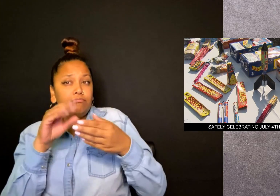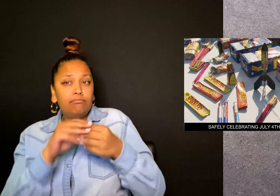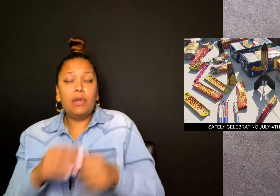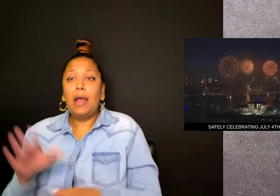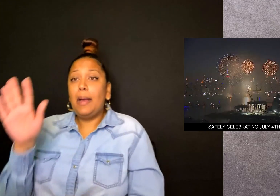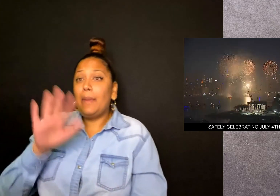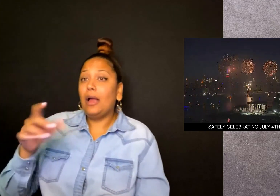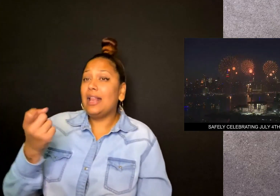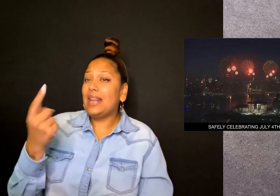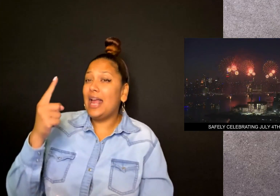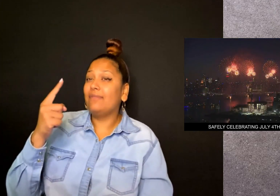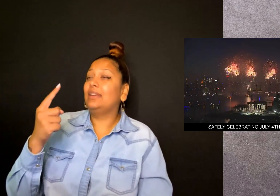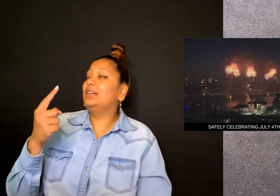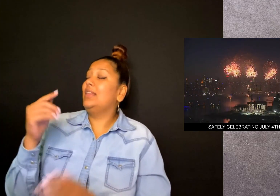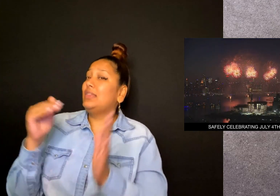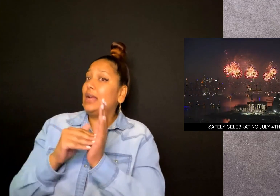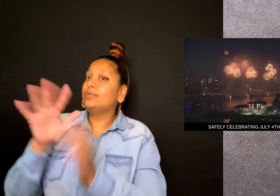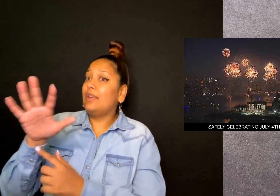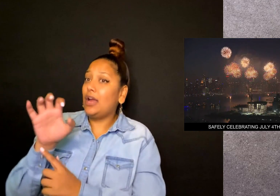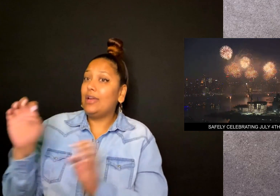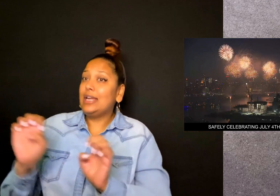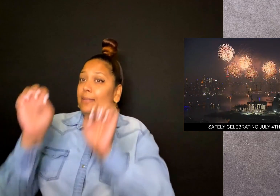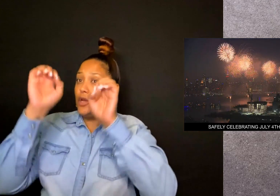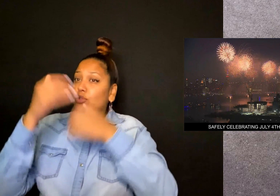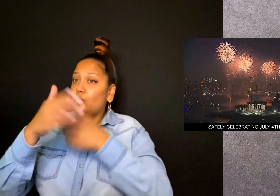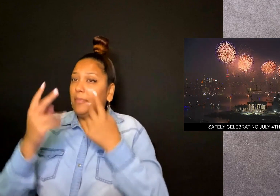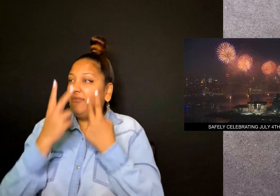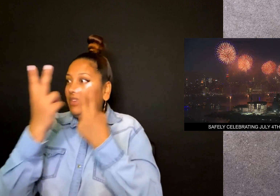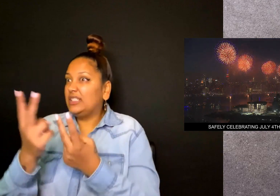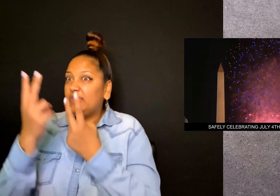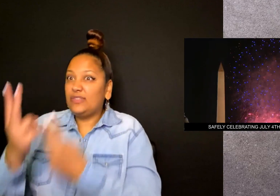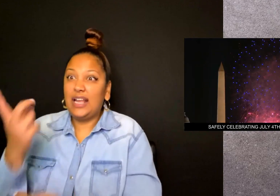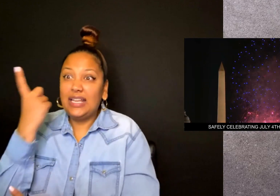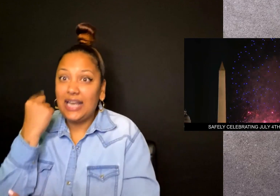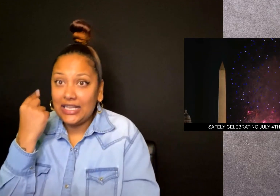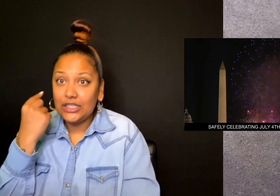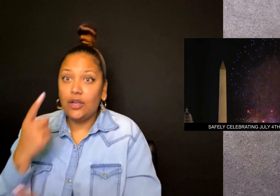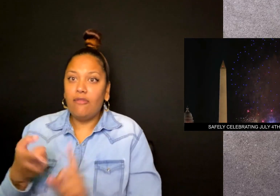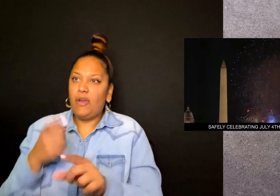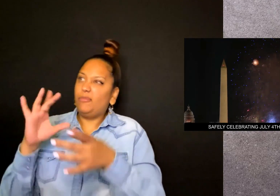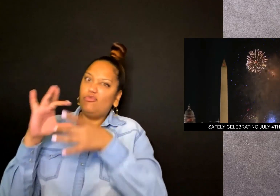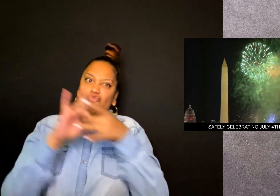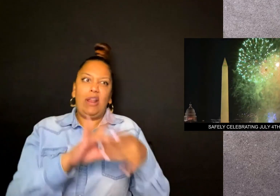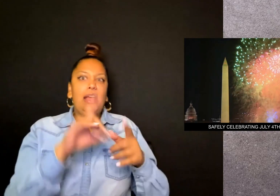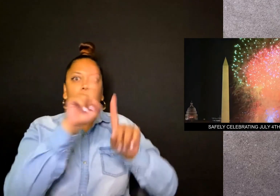authorities say there were around 11,500 emergency room visits last year